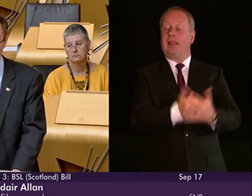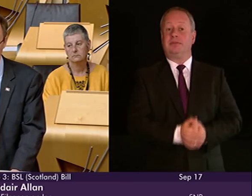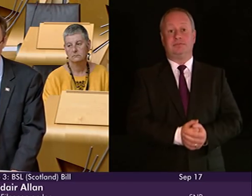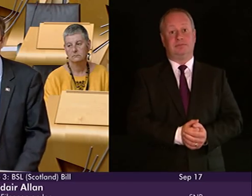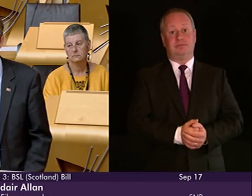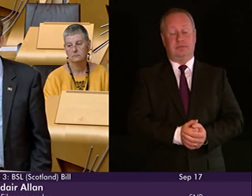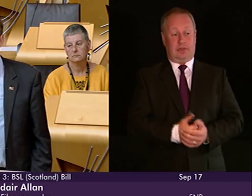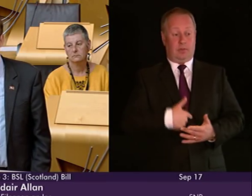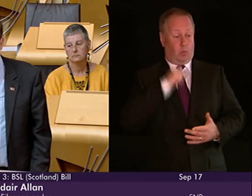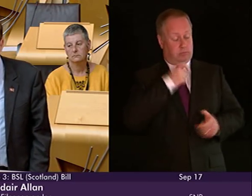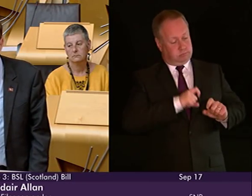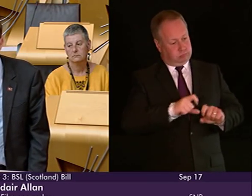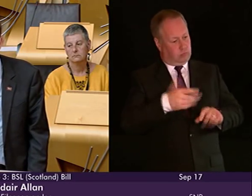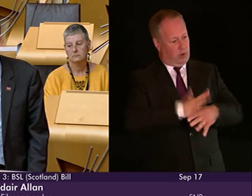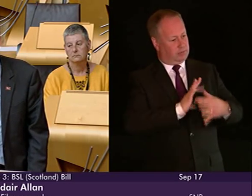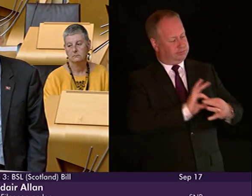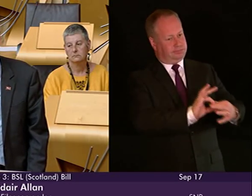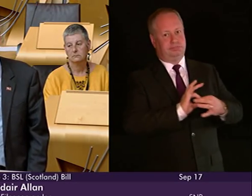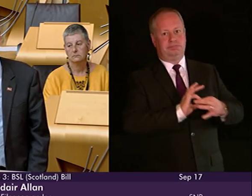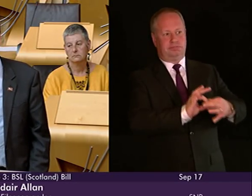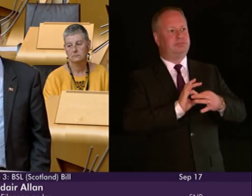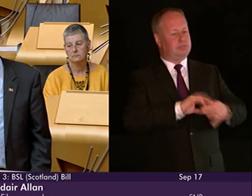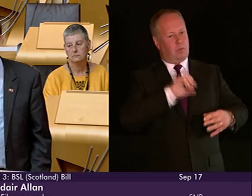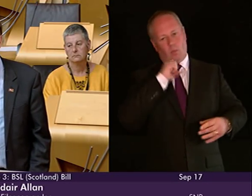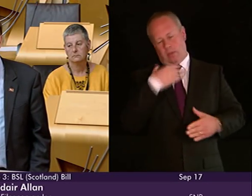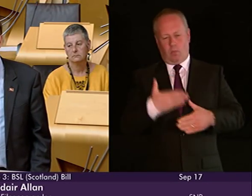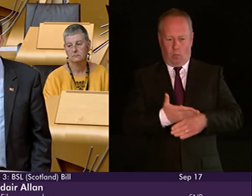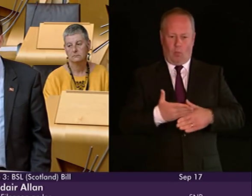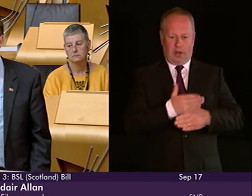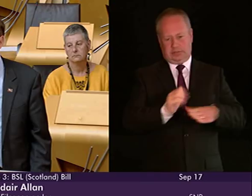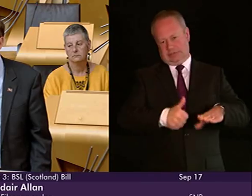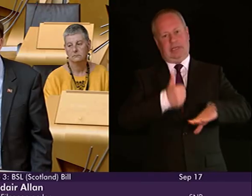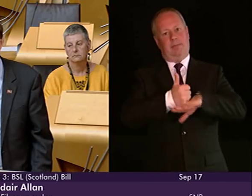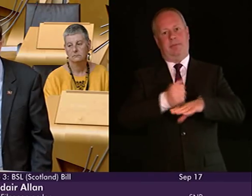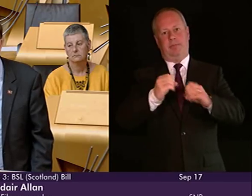to work with them, over the coming months, as we establish the BSL national advisory